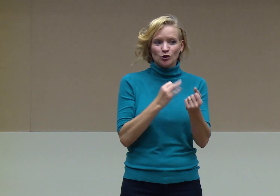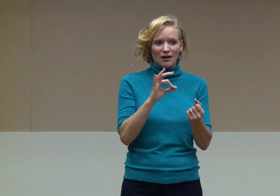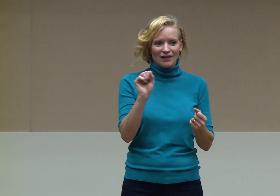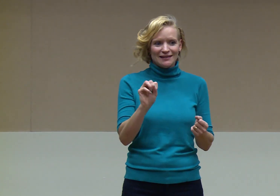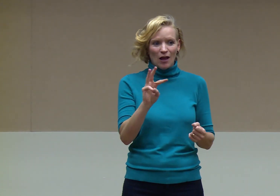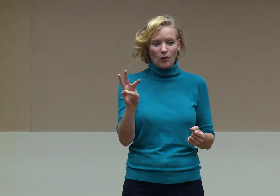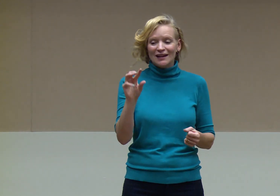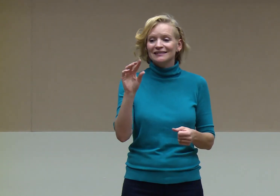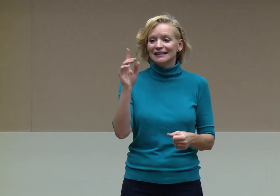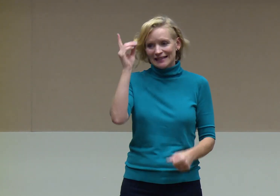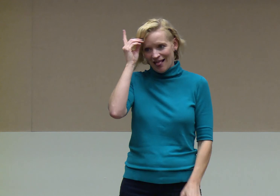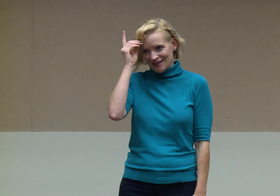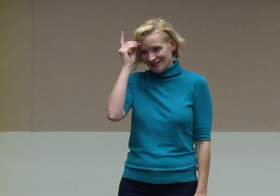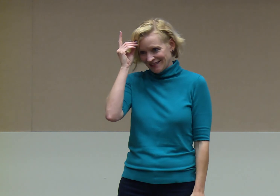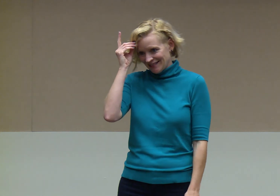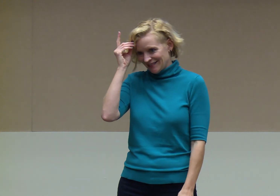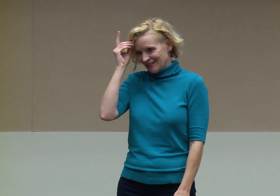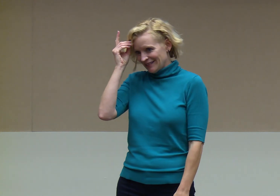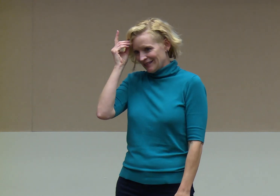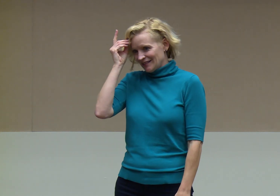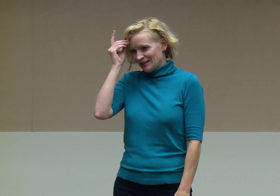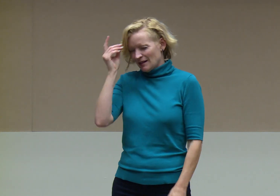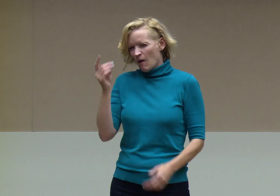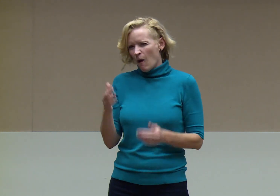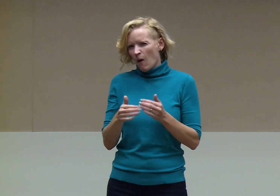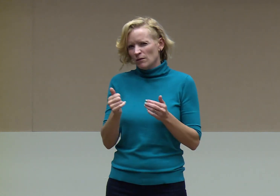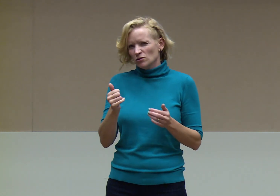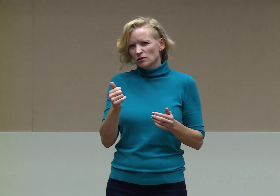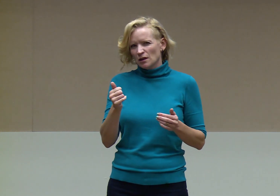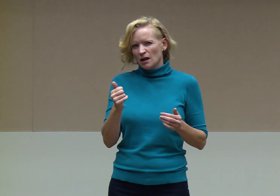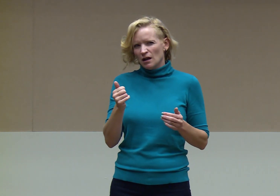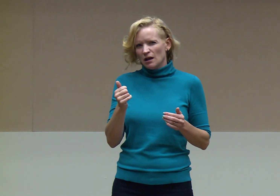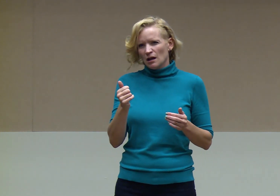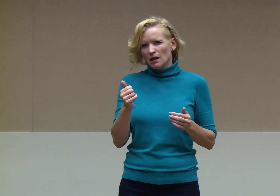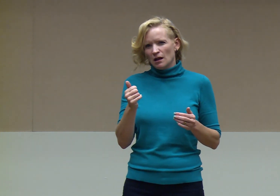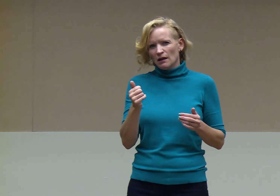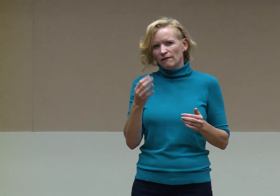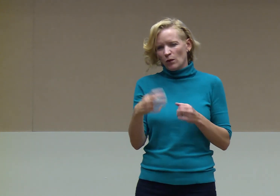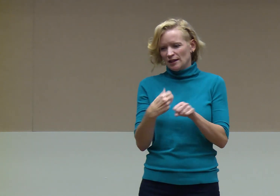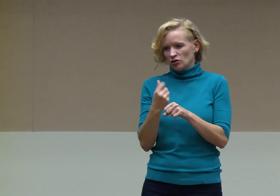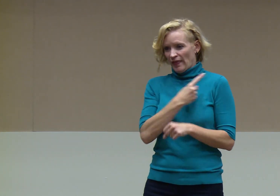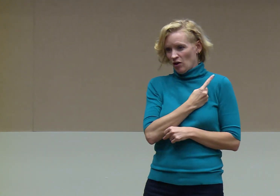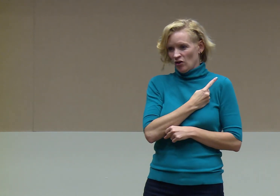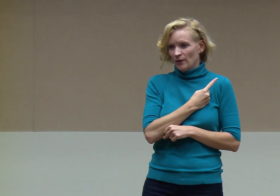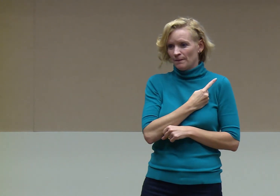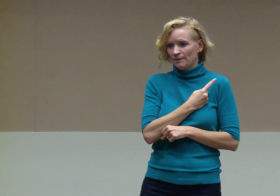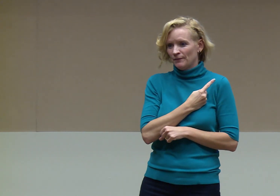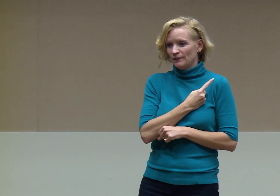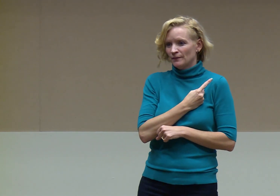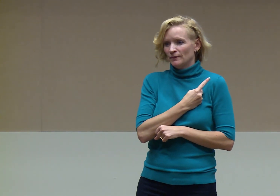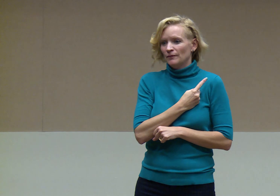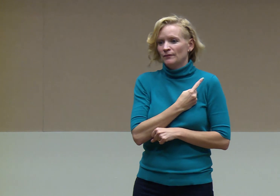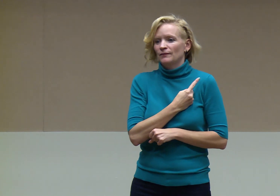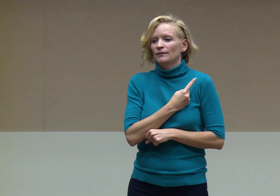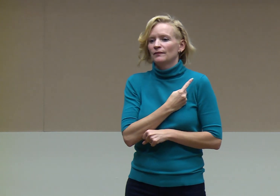the Retina Foundation of the Southwest in Dallas, Texas. I was there for almost 4 years.